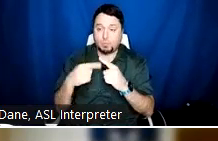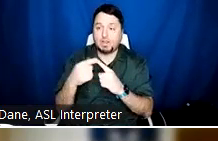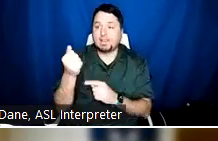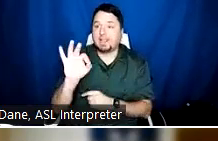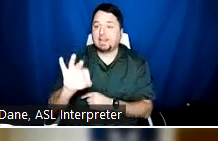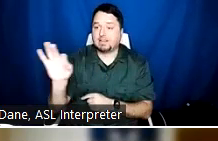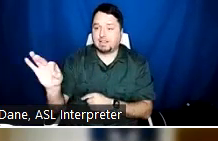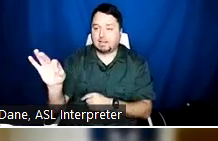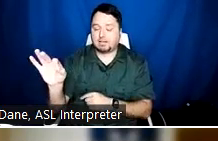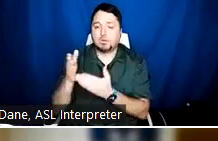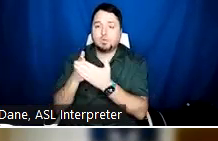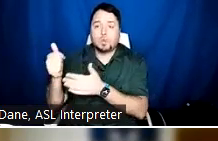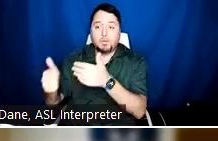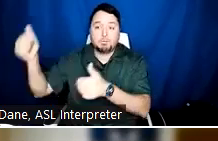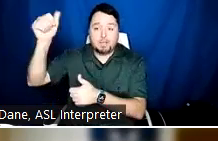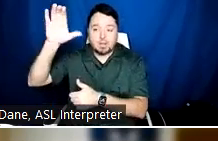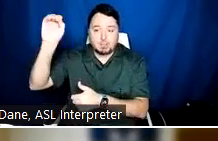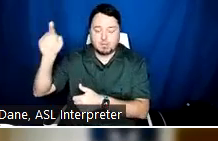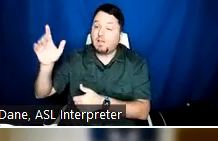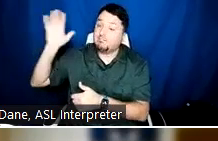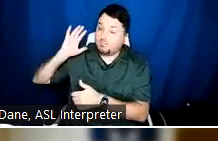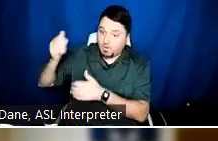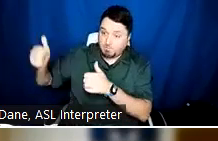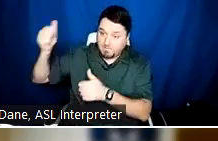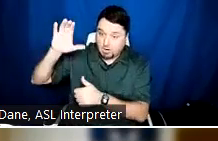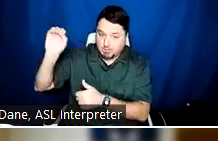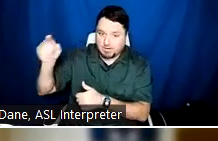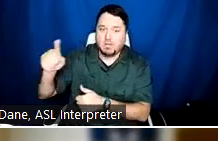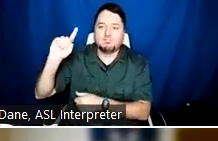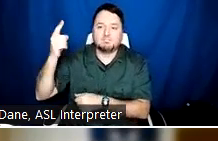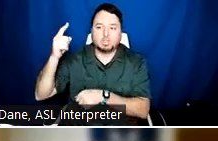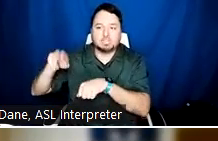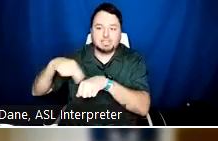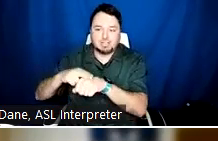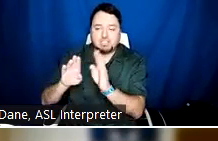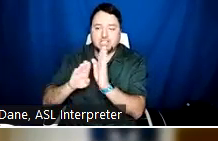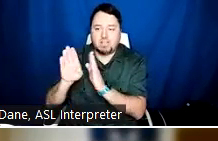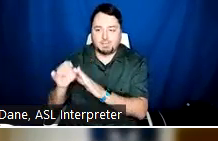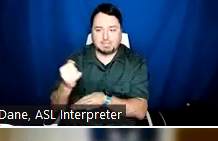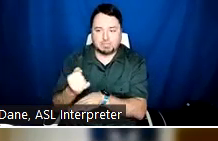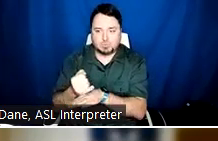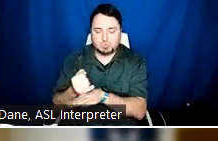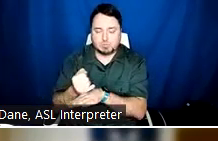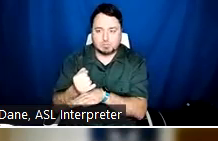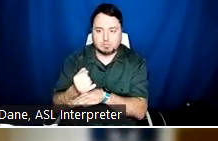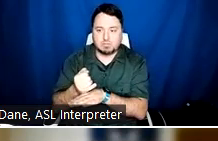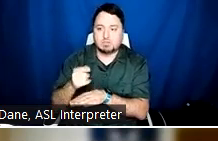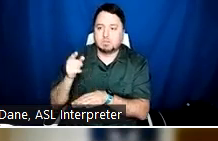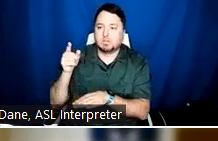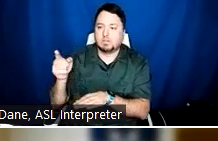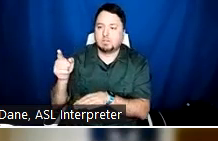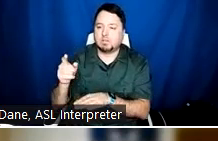parent company, our former parent company First Nations development Institute out of a need to